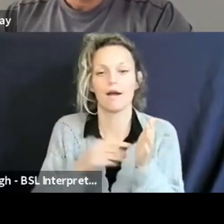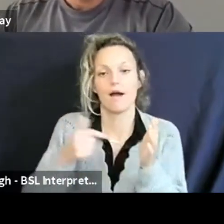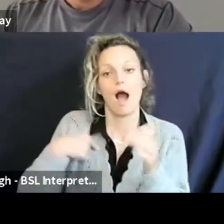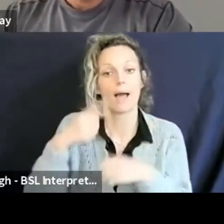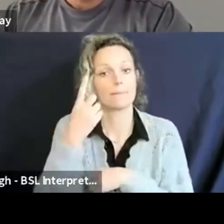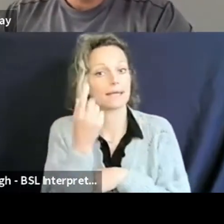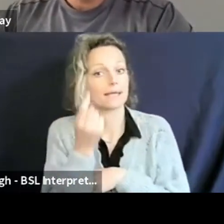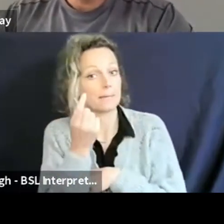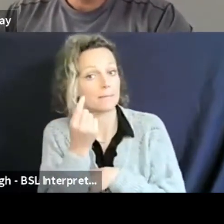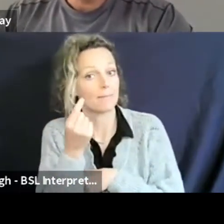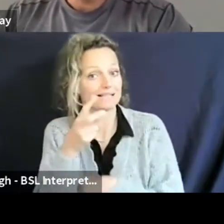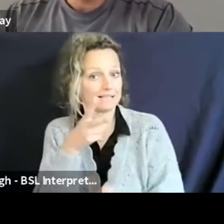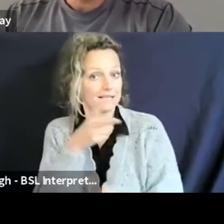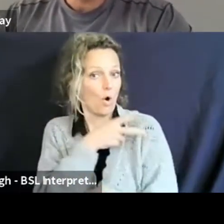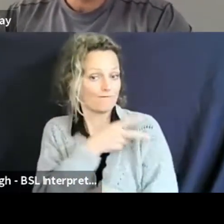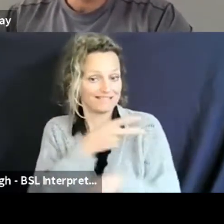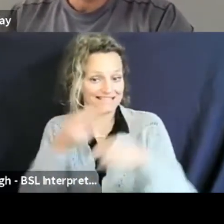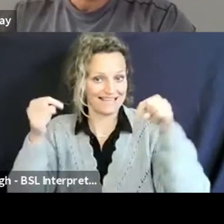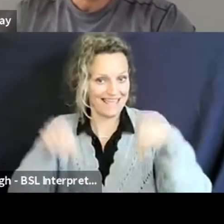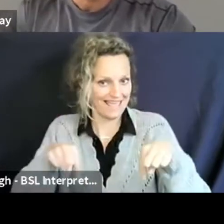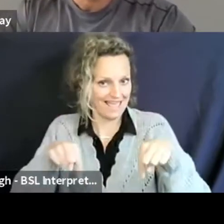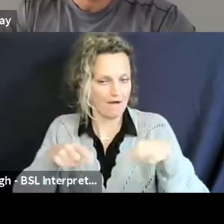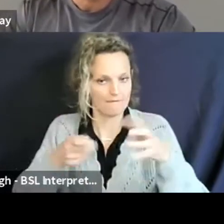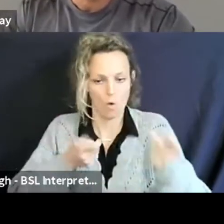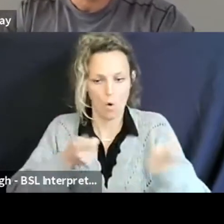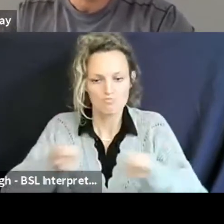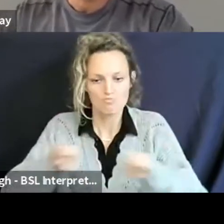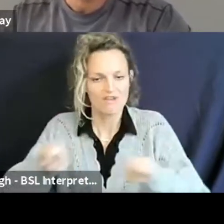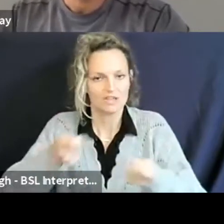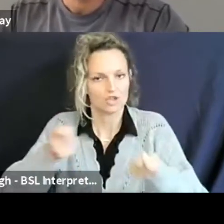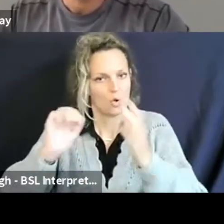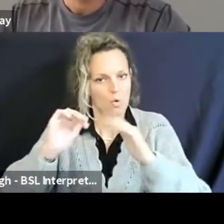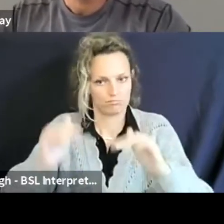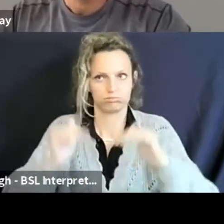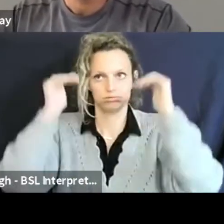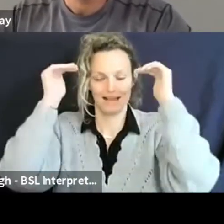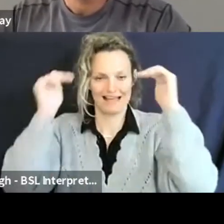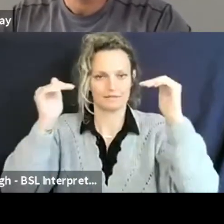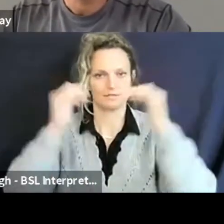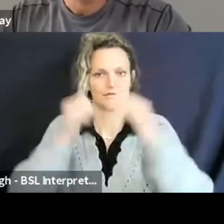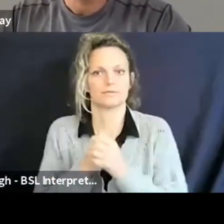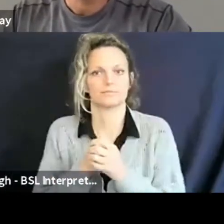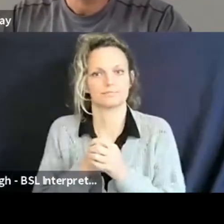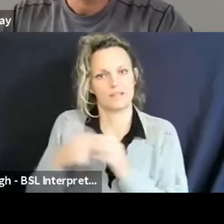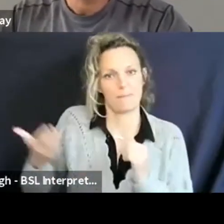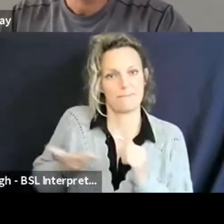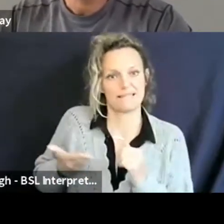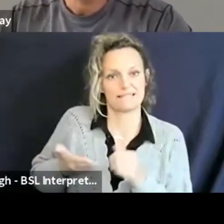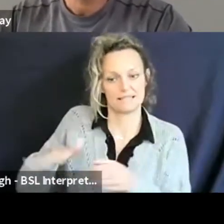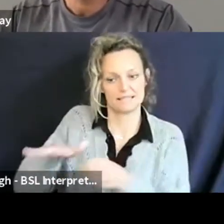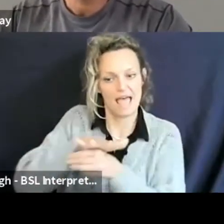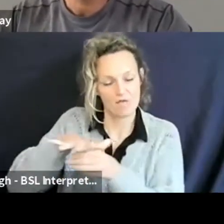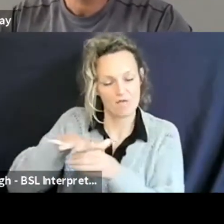Annmarie would you introduce yourself.